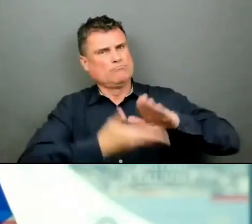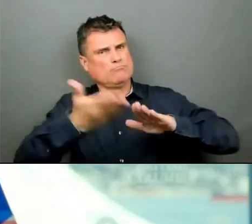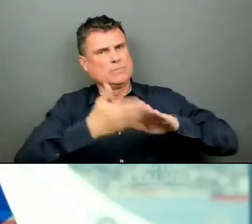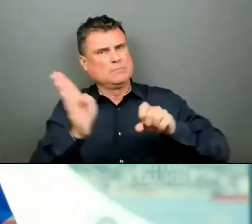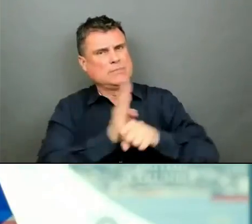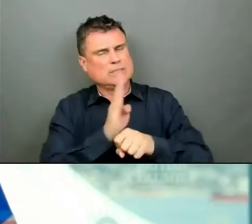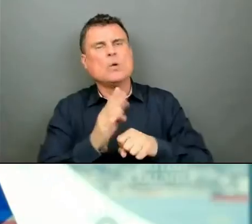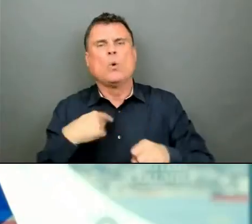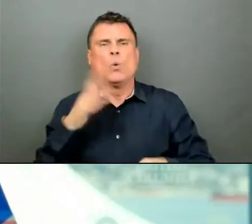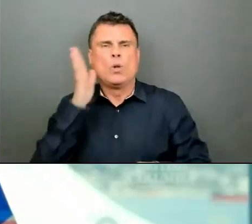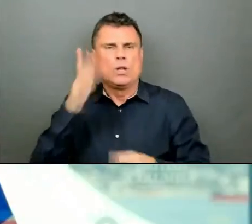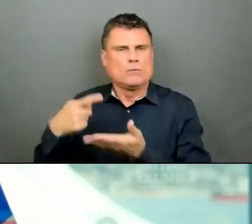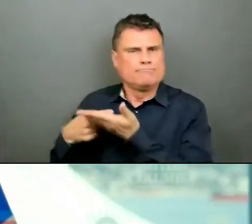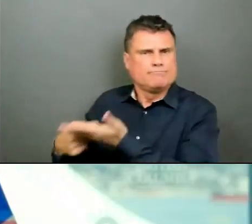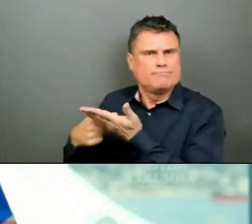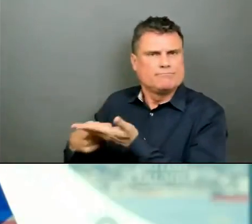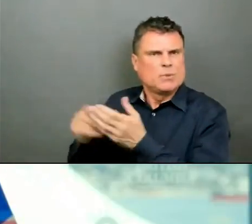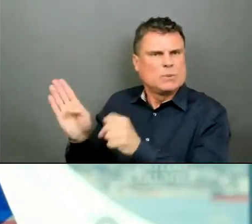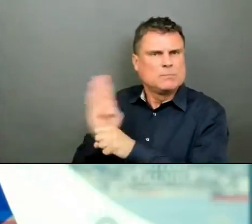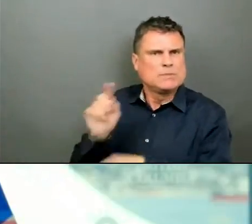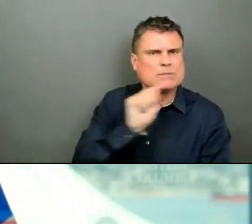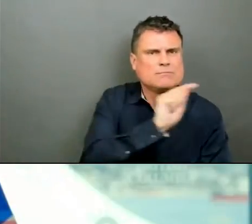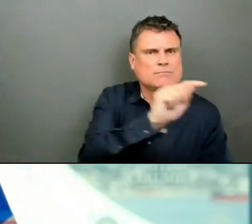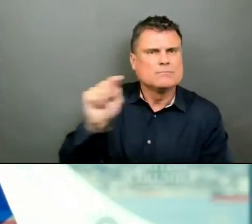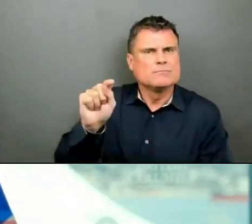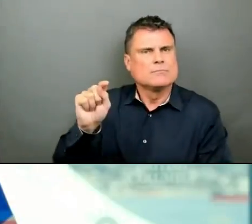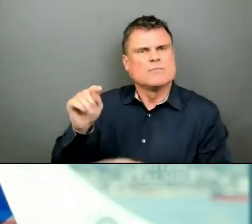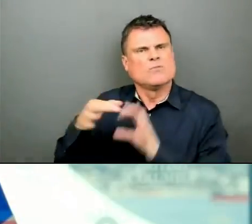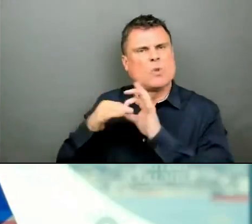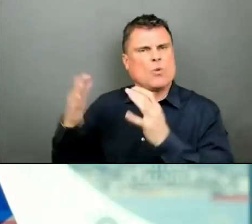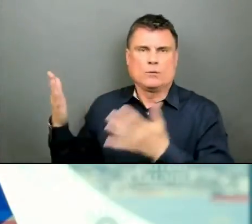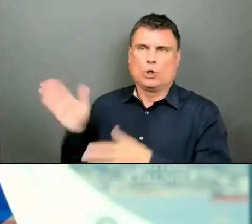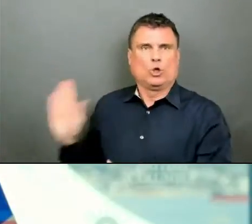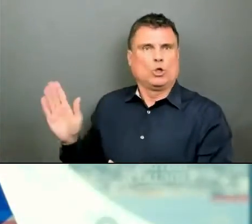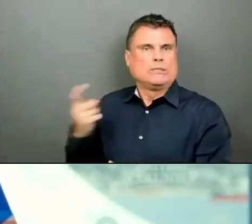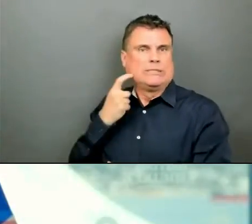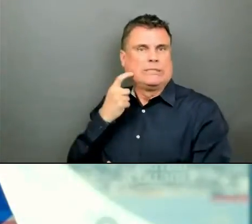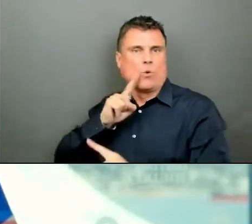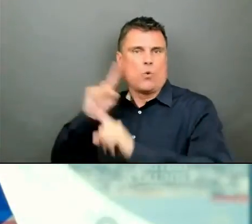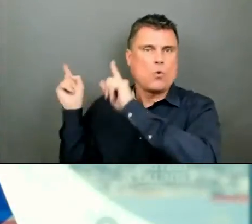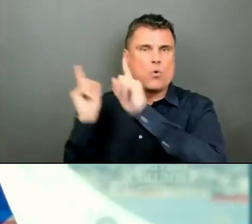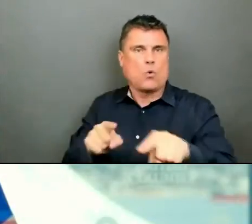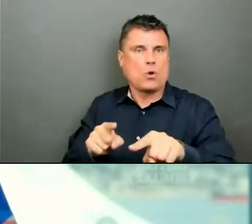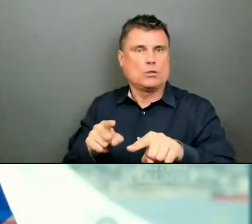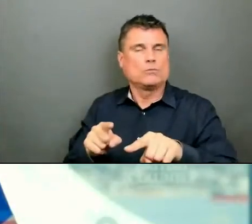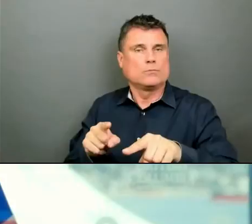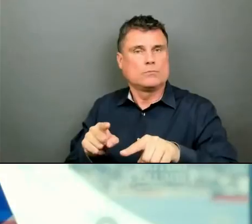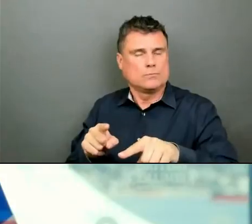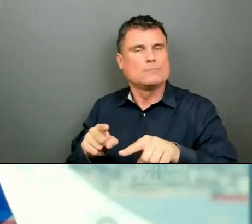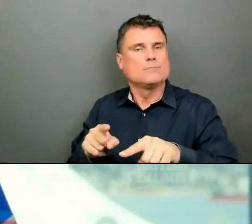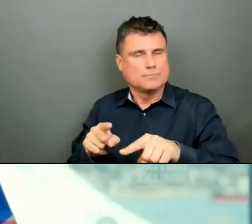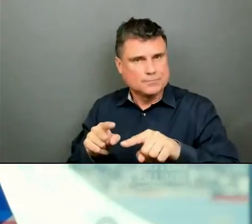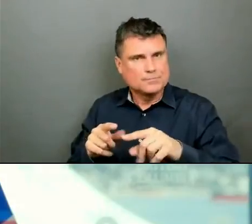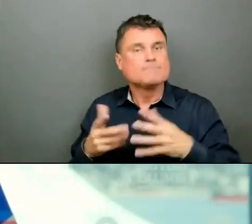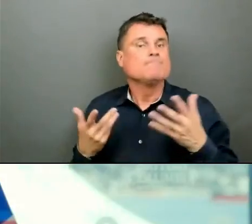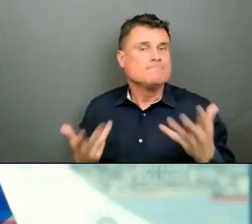days to know the effect of the order and the fact that we believe this targeted approach will help both them deal